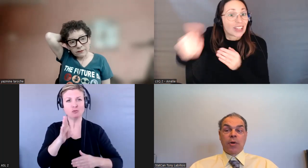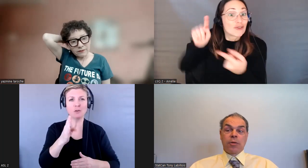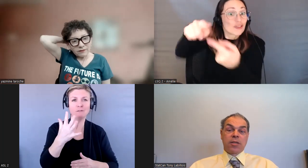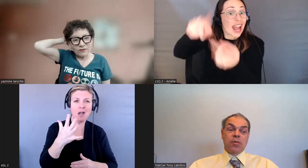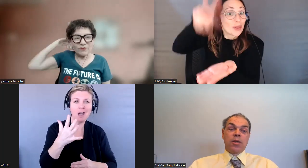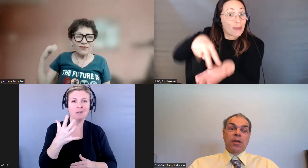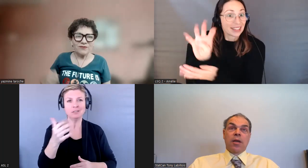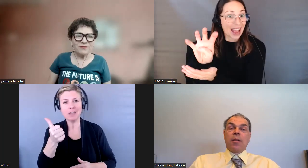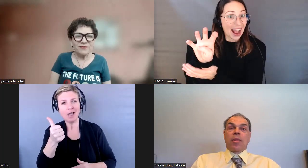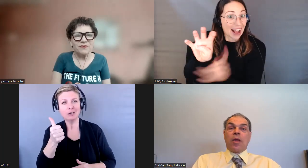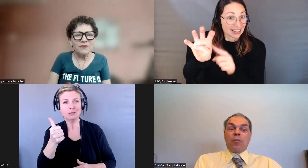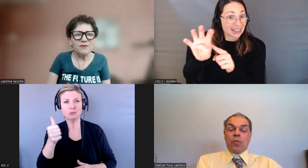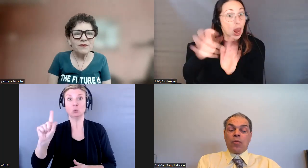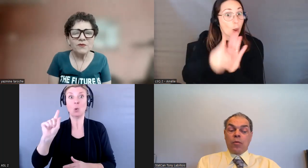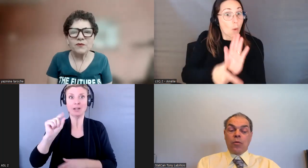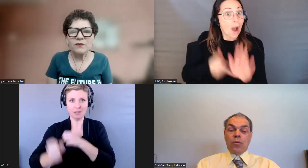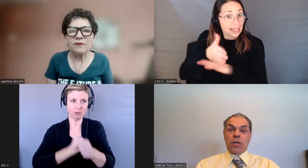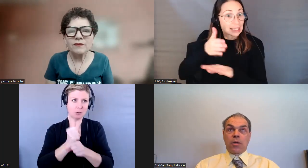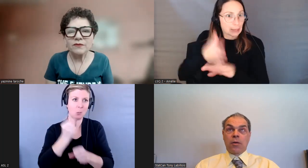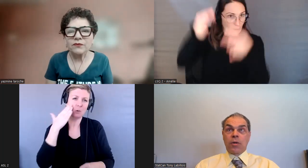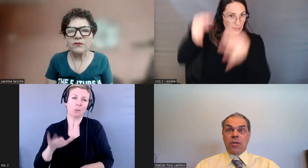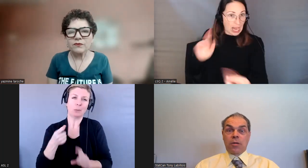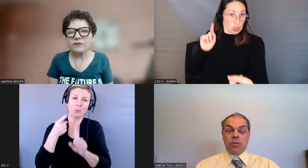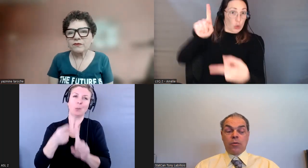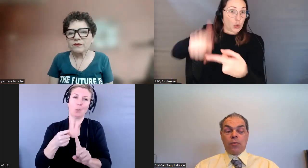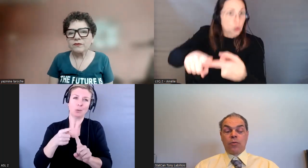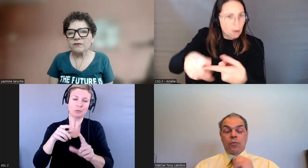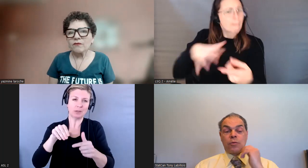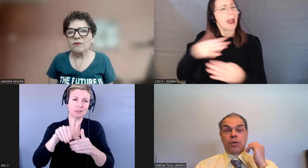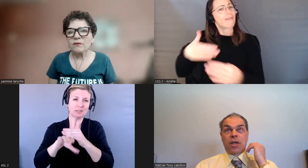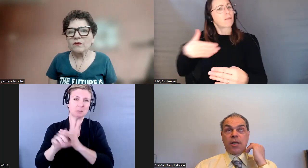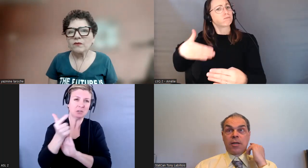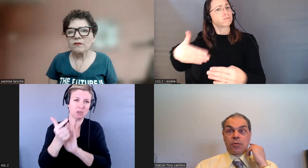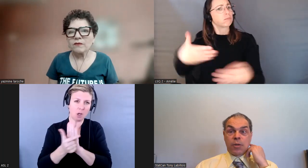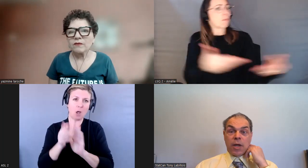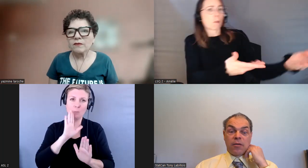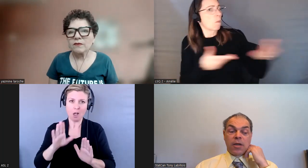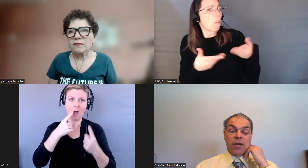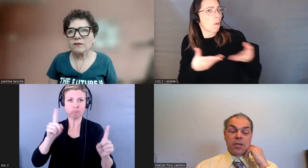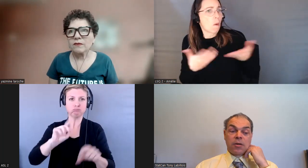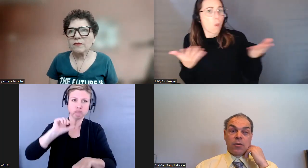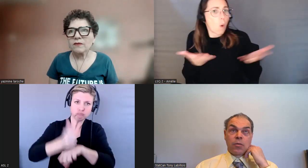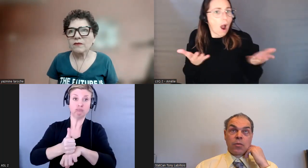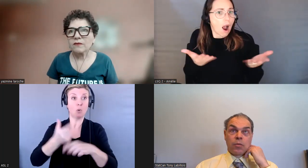20 40 right on the accessibility uh law but where do you suggest that we head towards